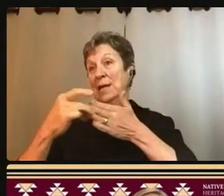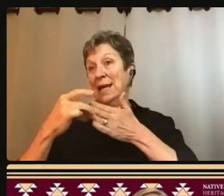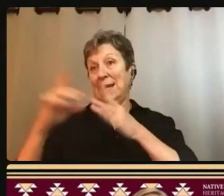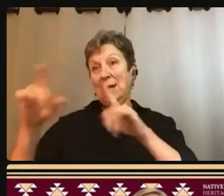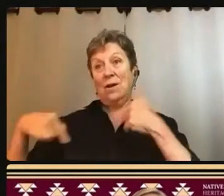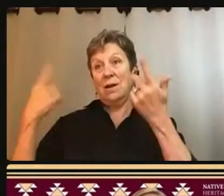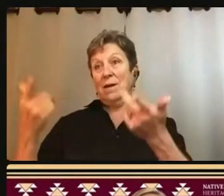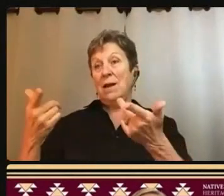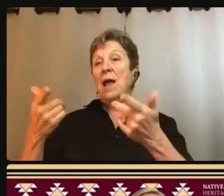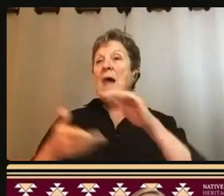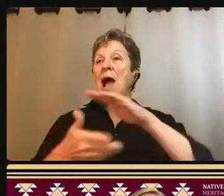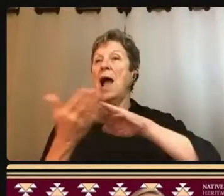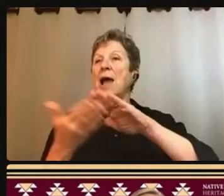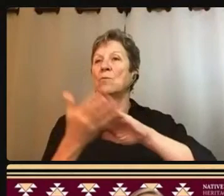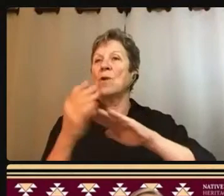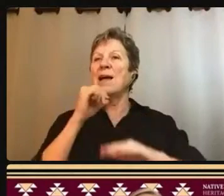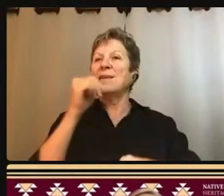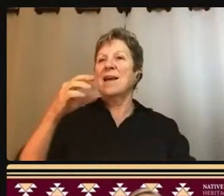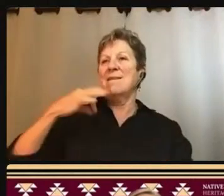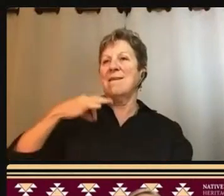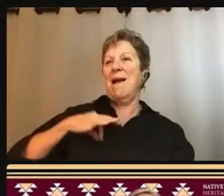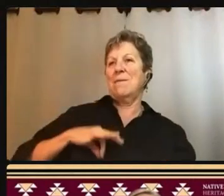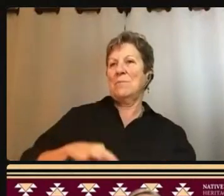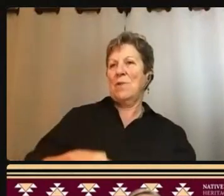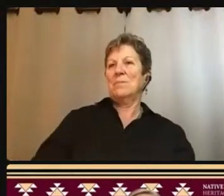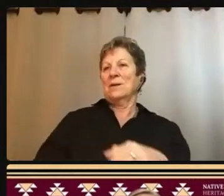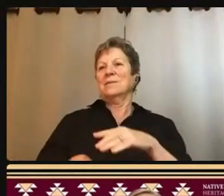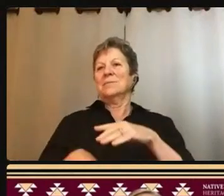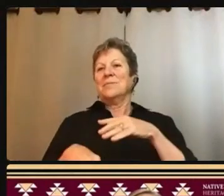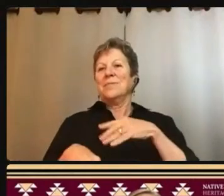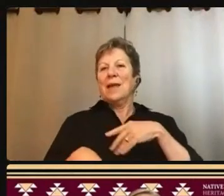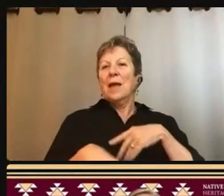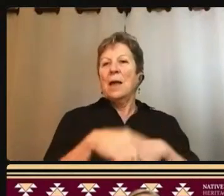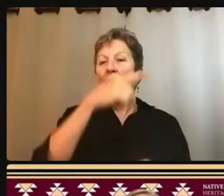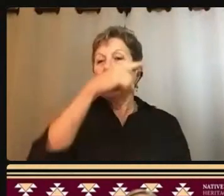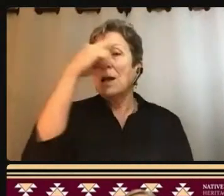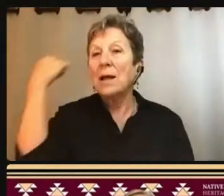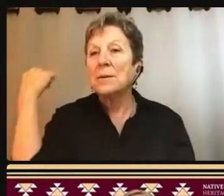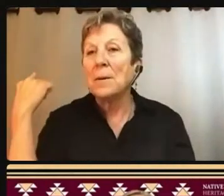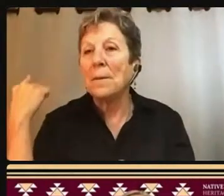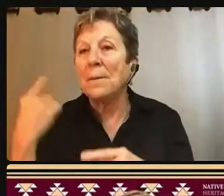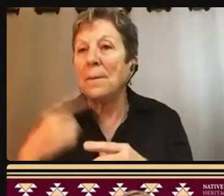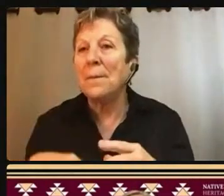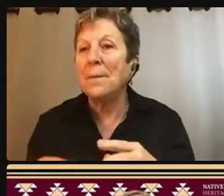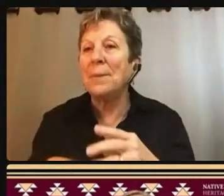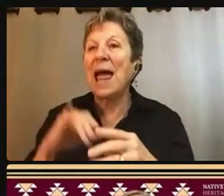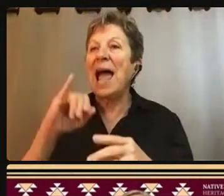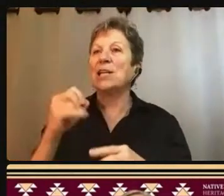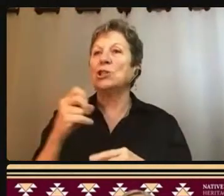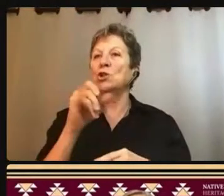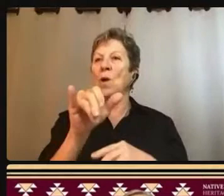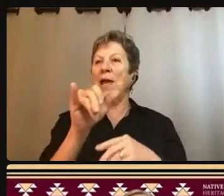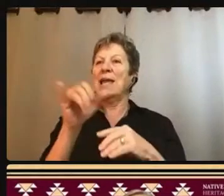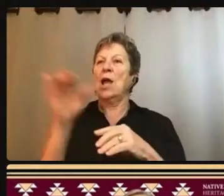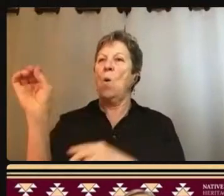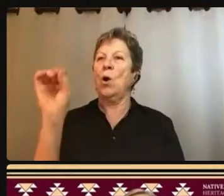STRONG GOVERNANCE. YEAH, ABSOLUTELY. SO I HAVE BEEN A COMMUNITY